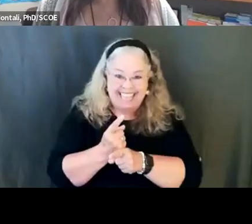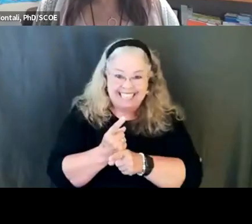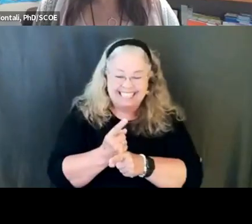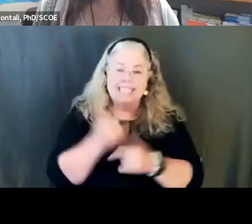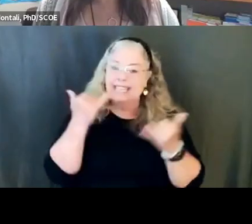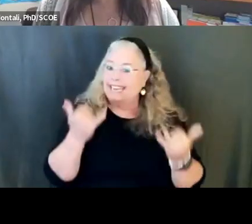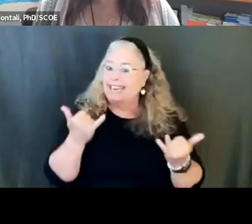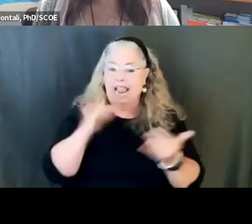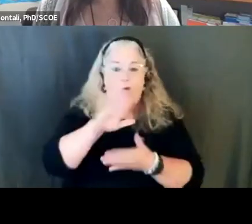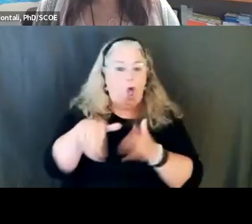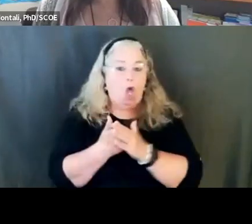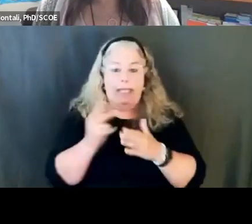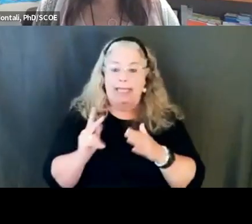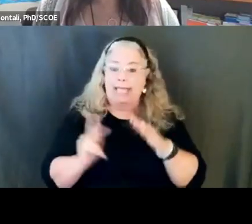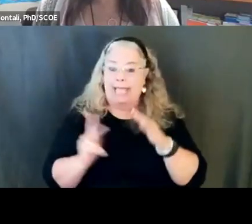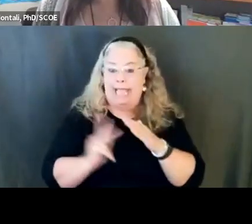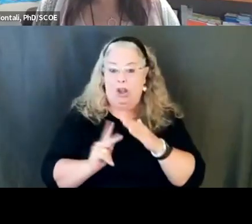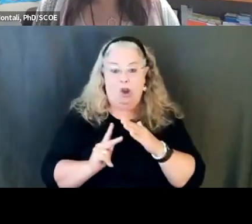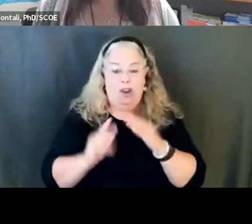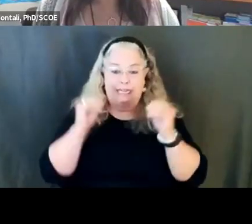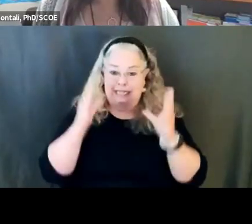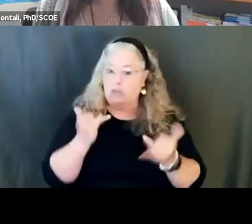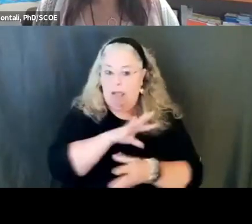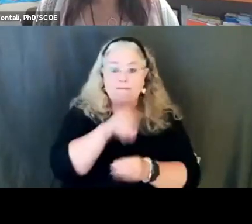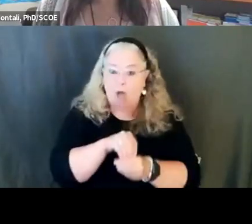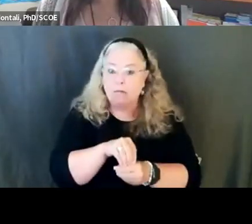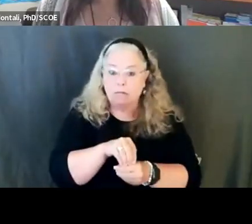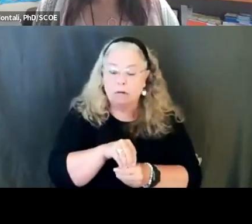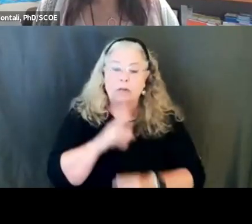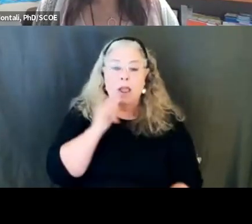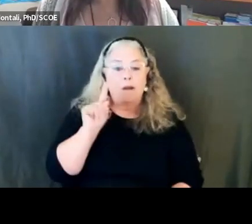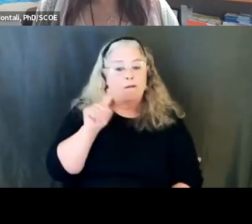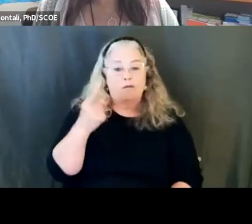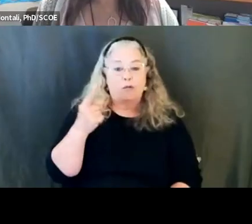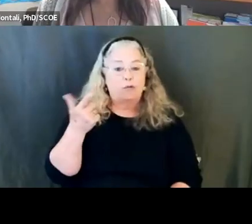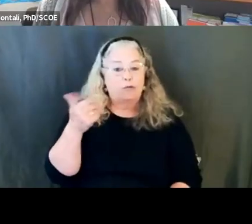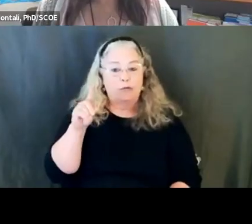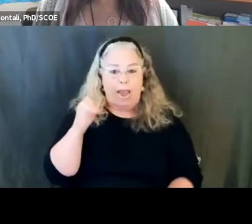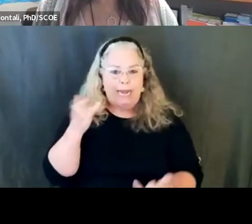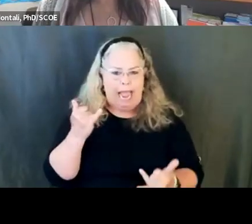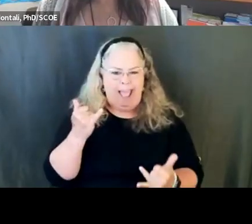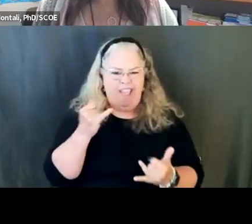all the kindergarten teachers are on involved in that. The first grade is begun to explore this